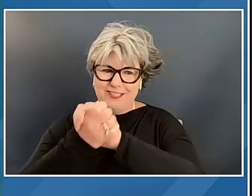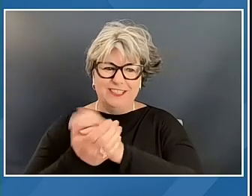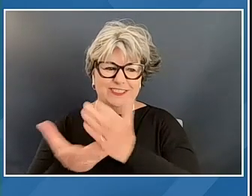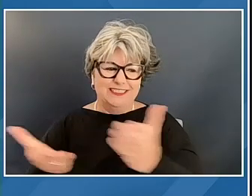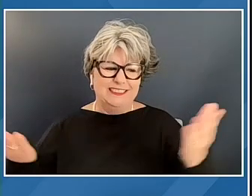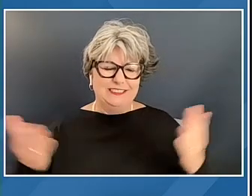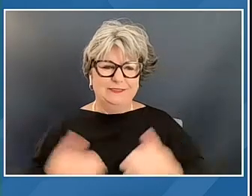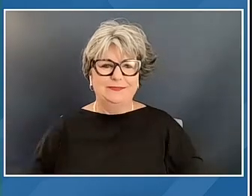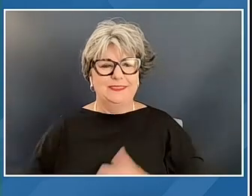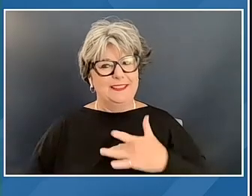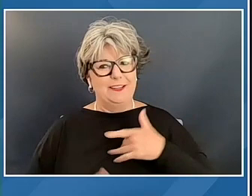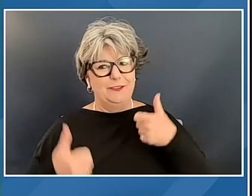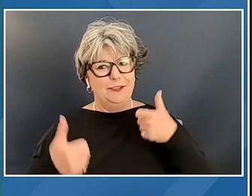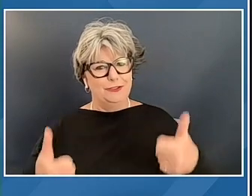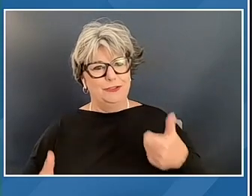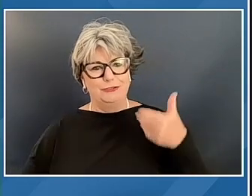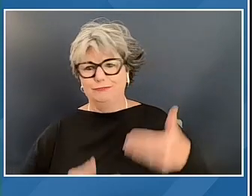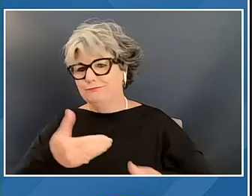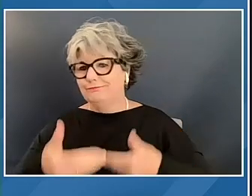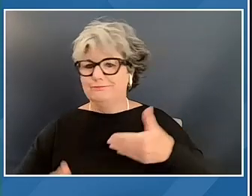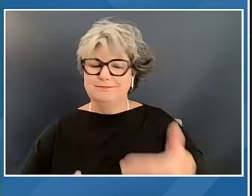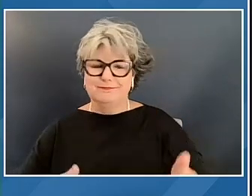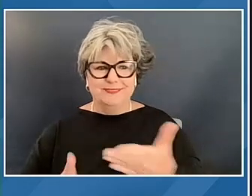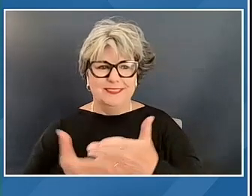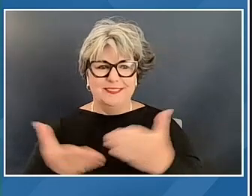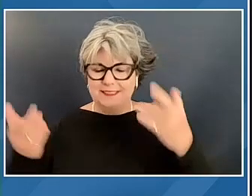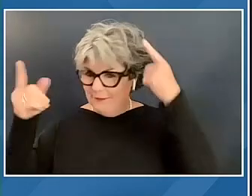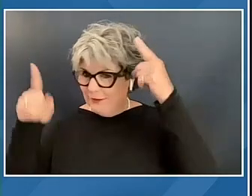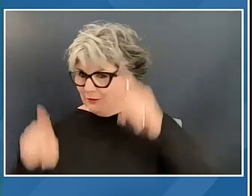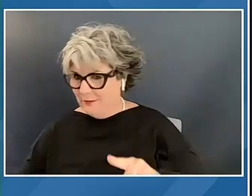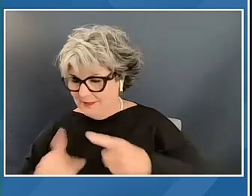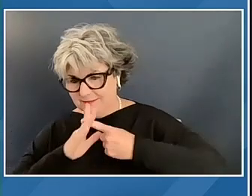move along and get some agreements right off the bat. Appreciate it.